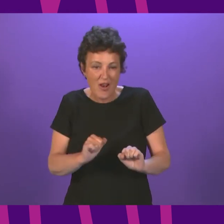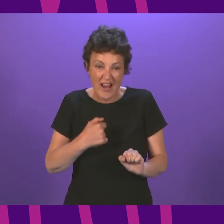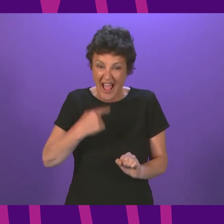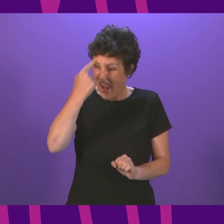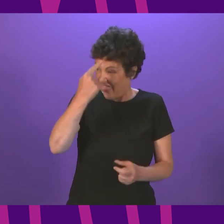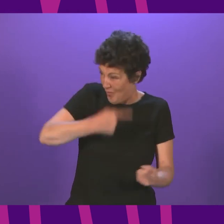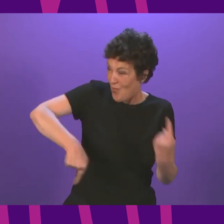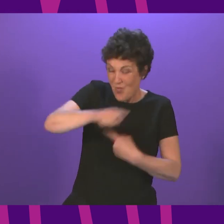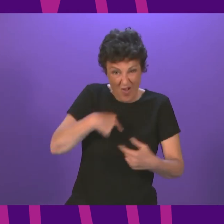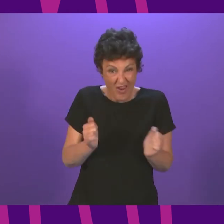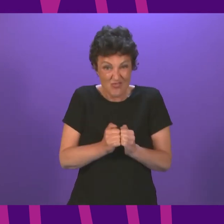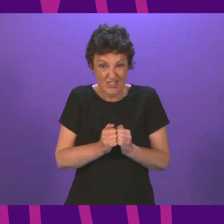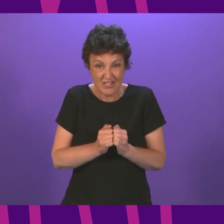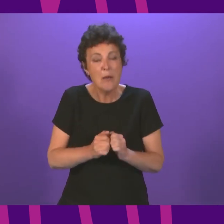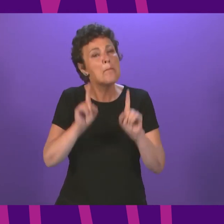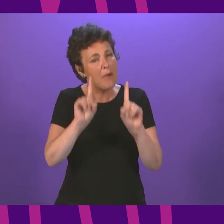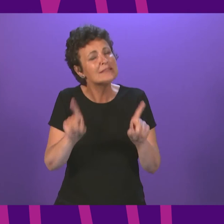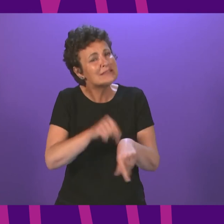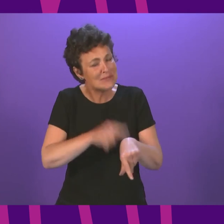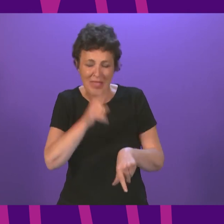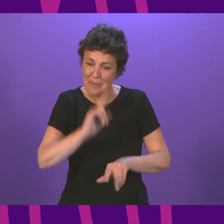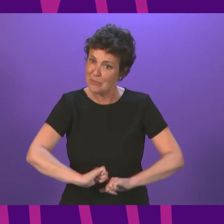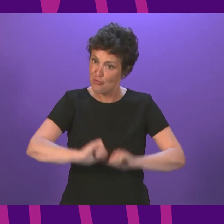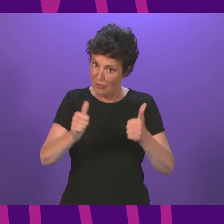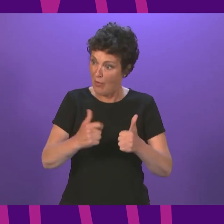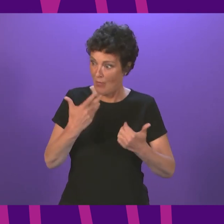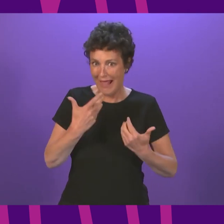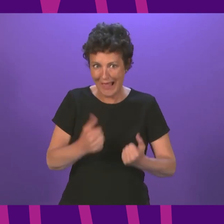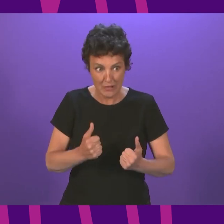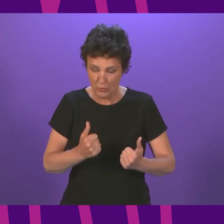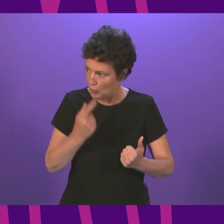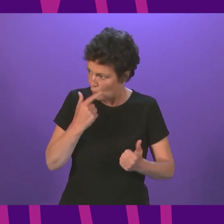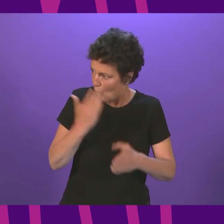forward to continuing to engage with parliamentary colleagues and the Scottish Government on those issues after the bill has passed.